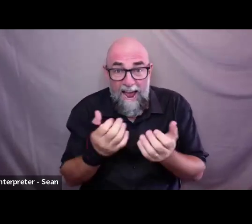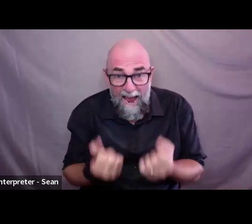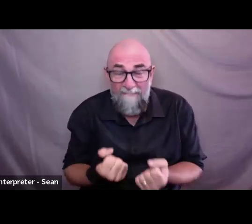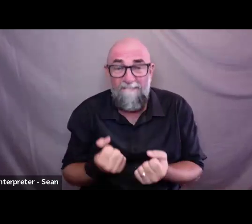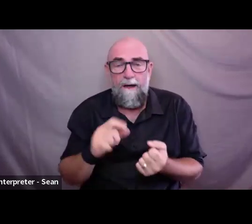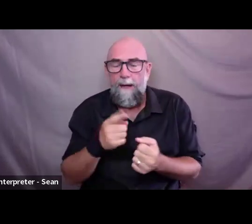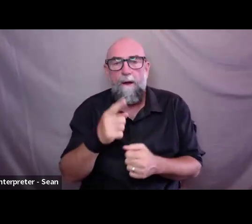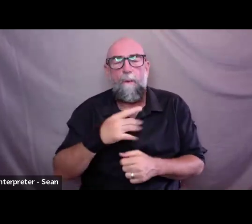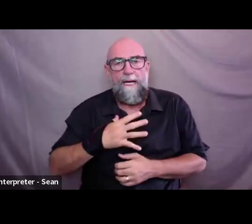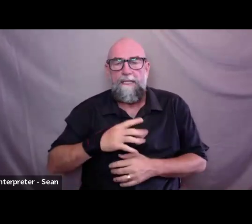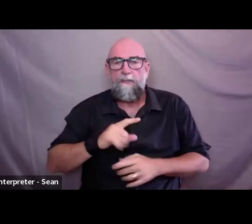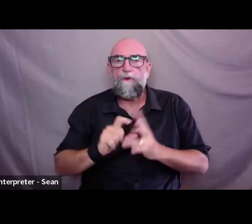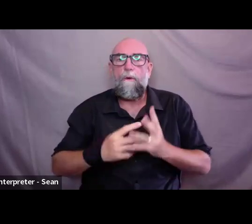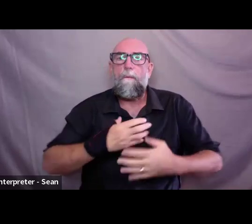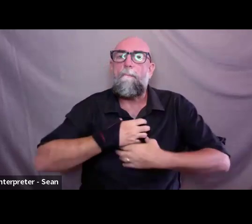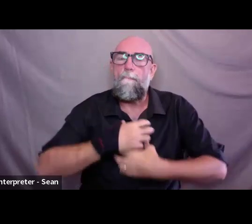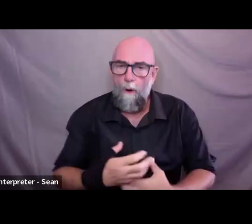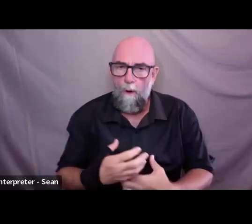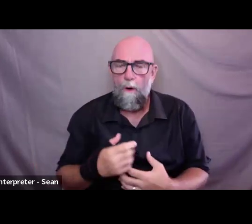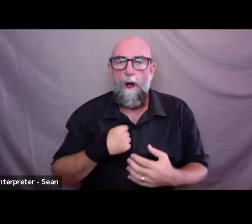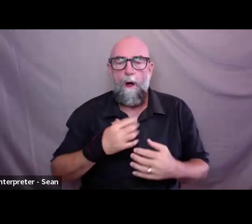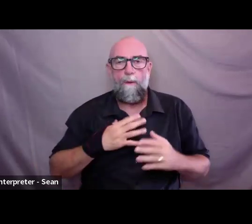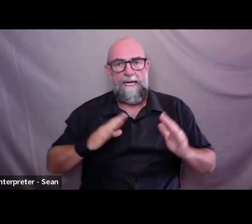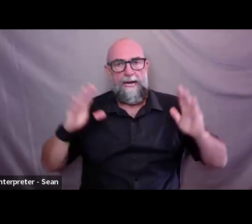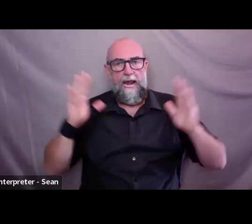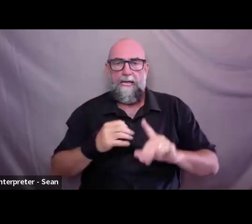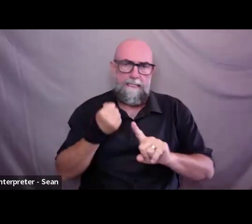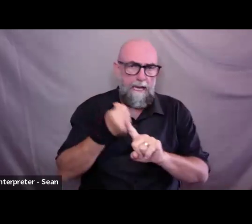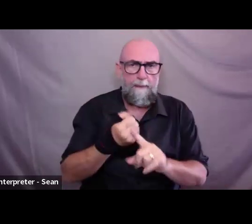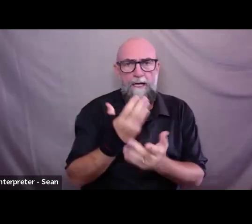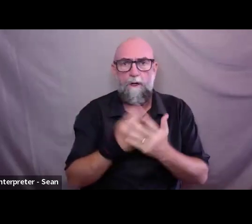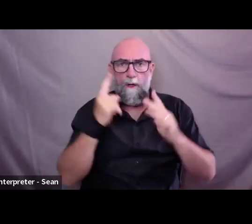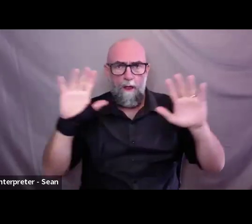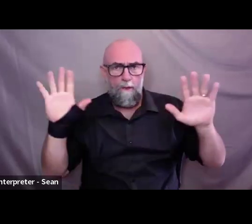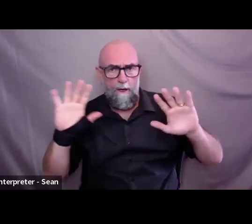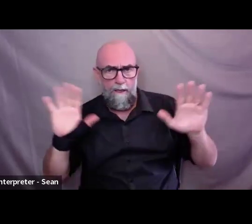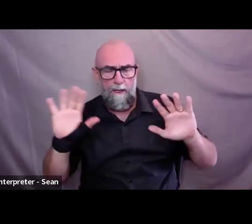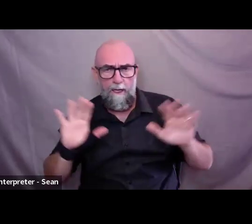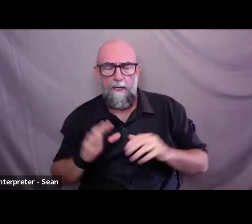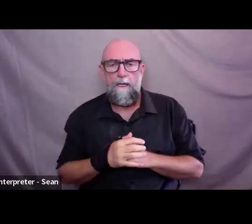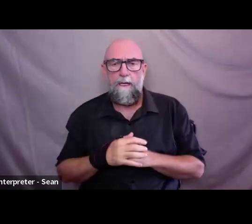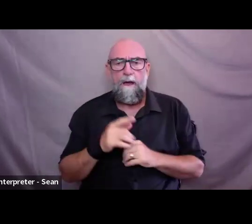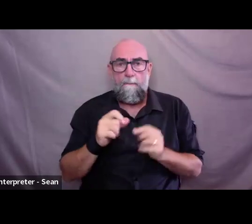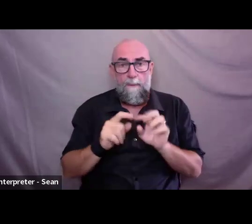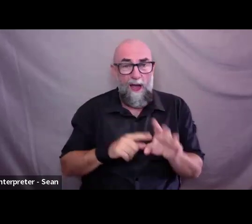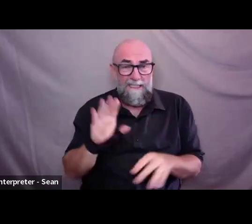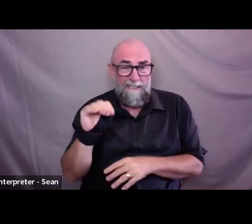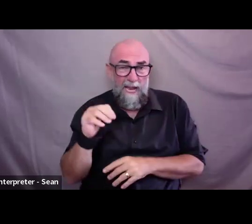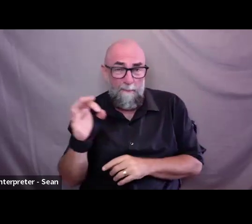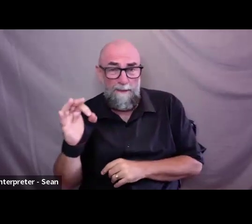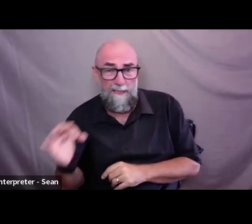not rest on it and say it was 10% under its pat ourselves on the back, this should be sent as a